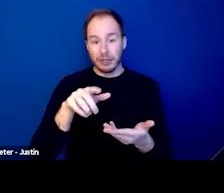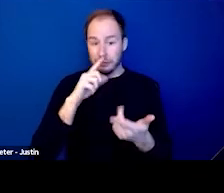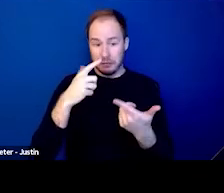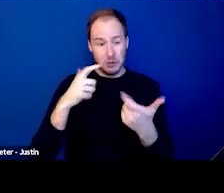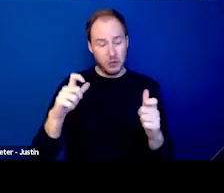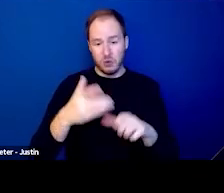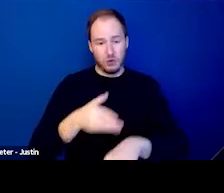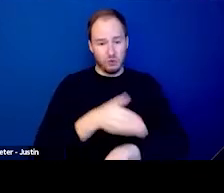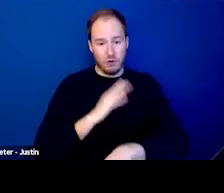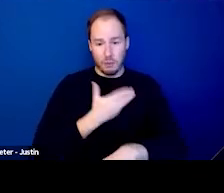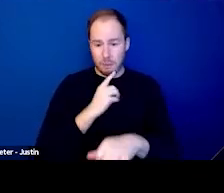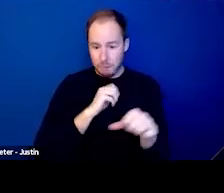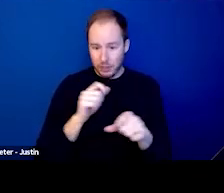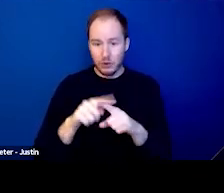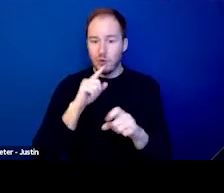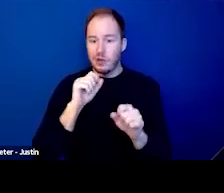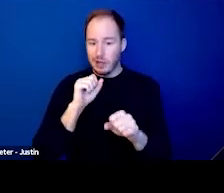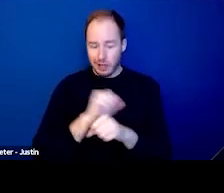in our ability to answer those calls in state.